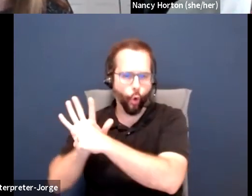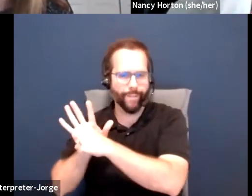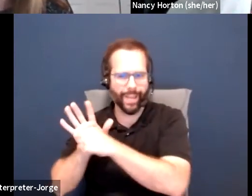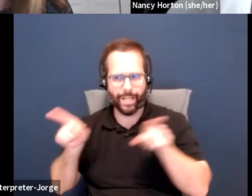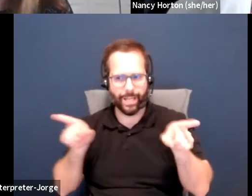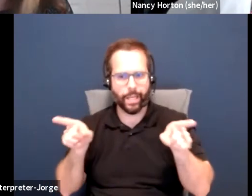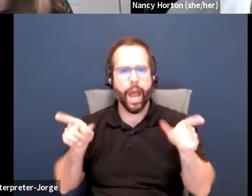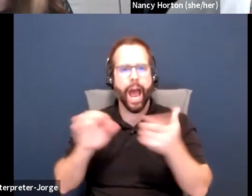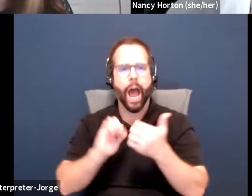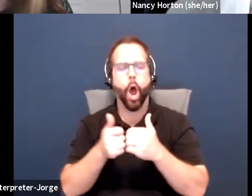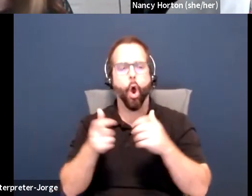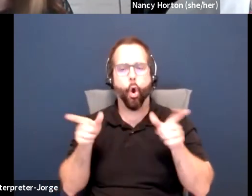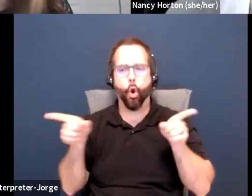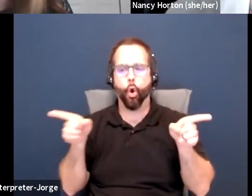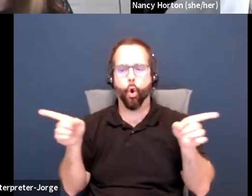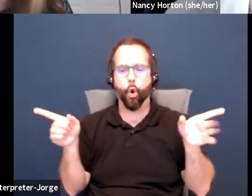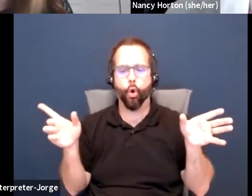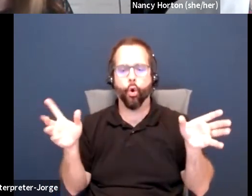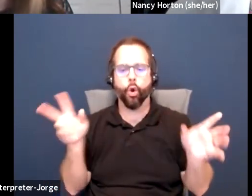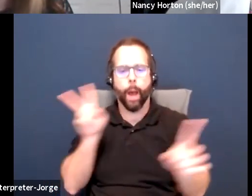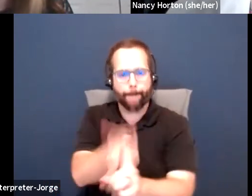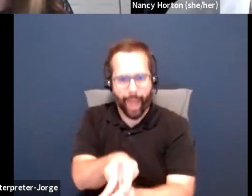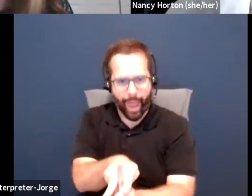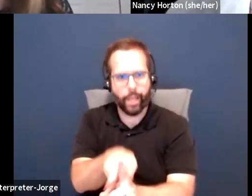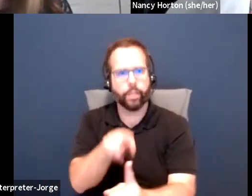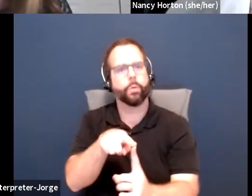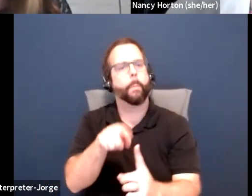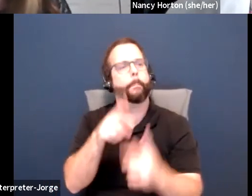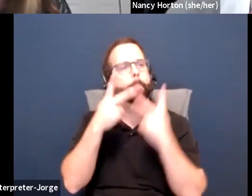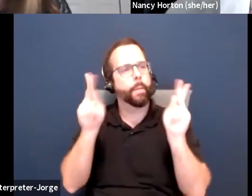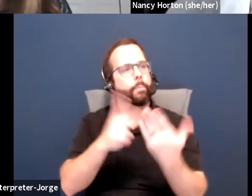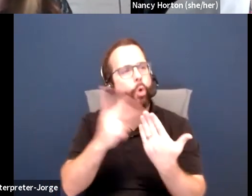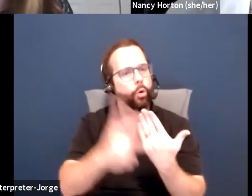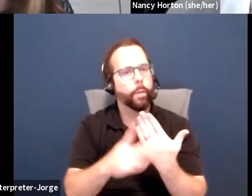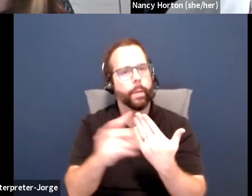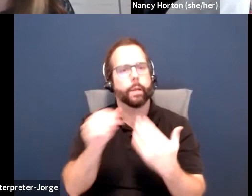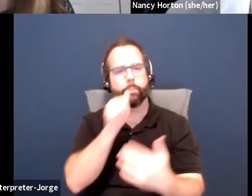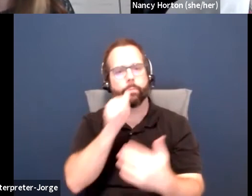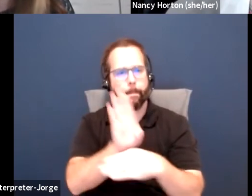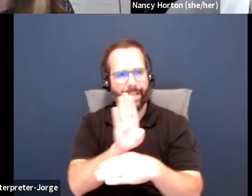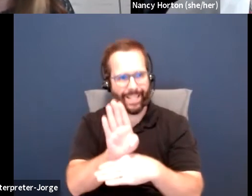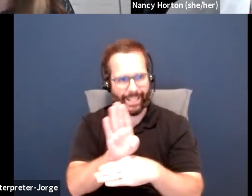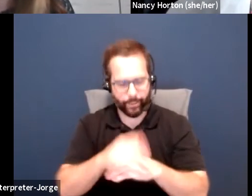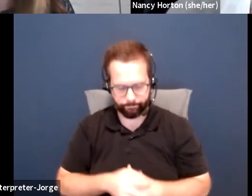concepts and COVID-19 and Long COVID interrelate to public programs, state